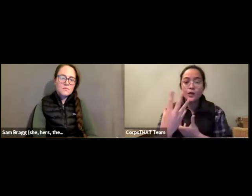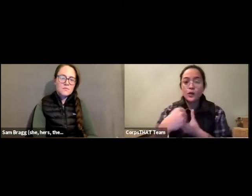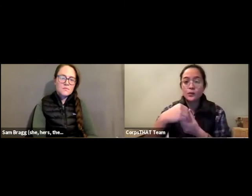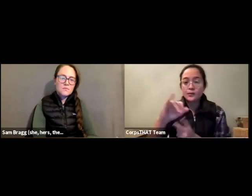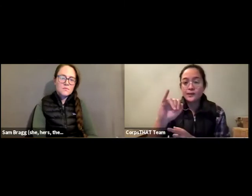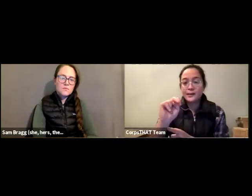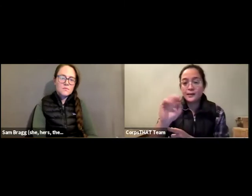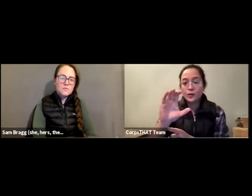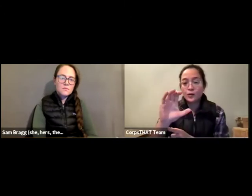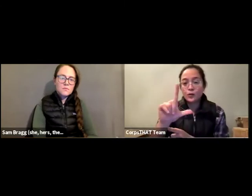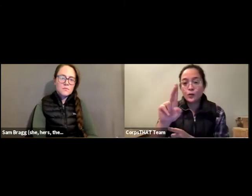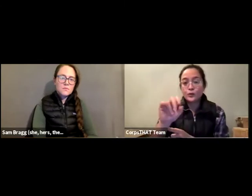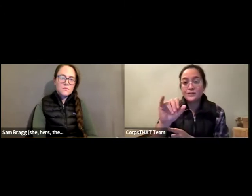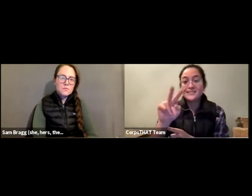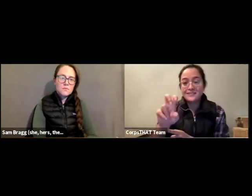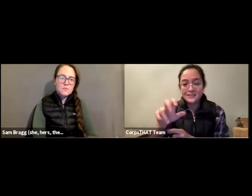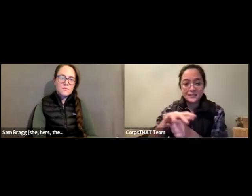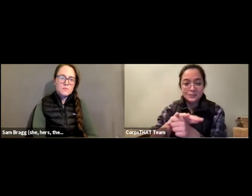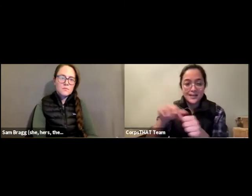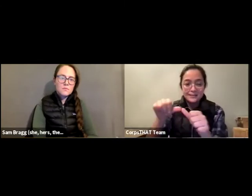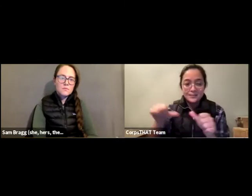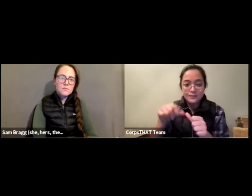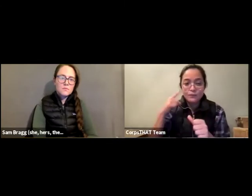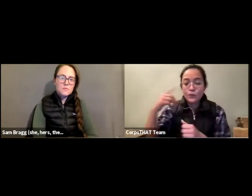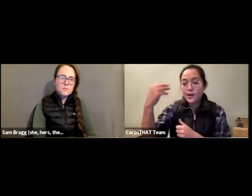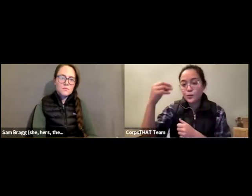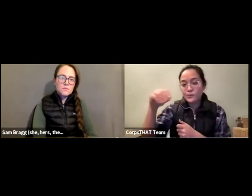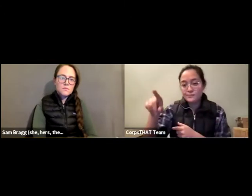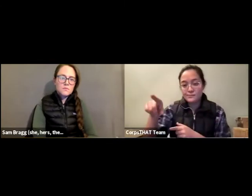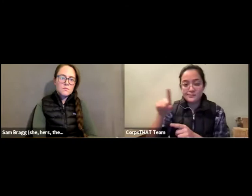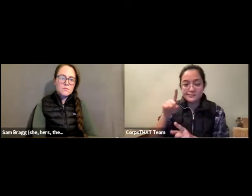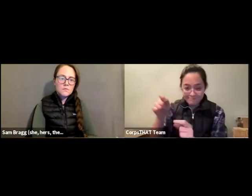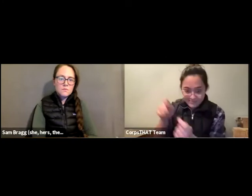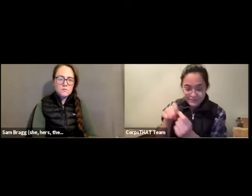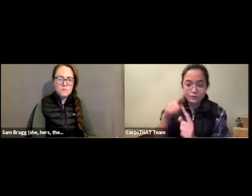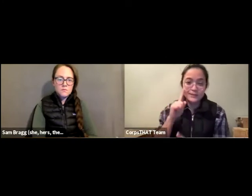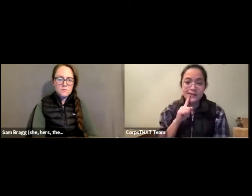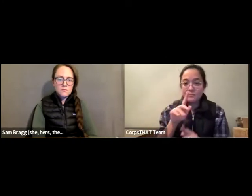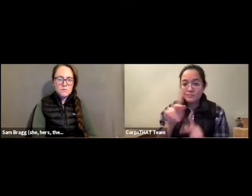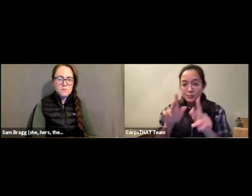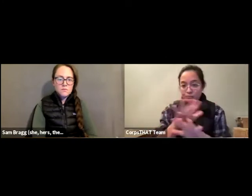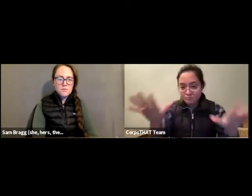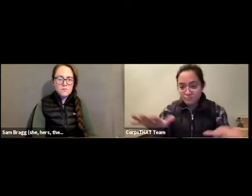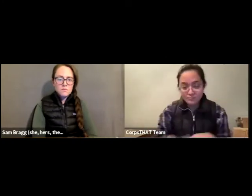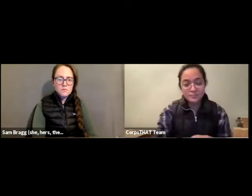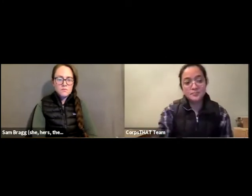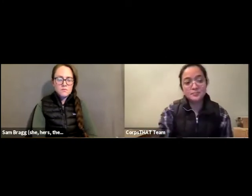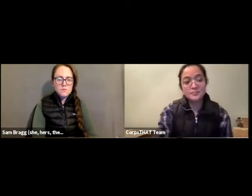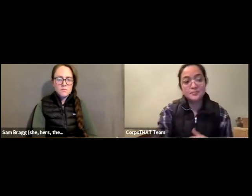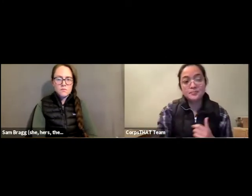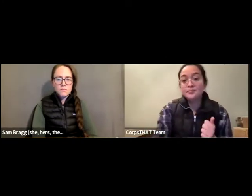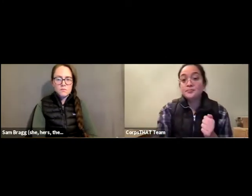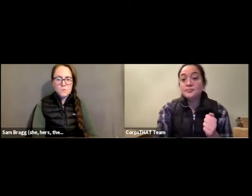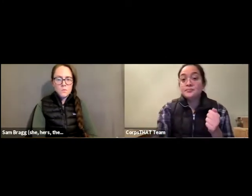She's really focused on inclusion and equality for Deaf people in the outdoors.